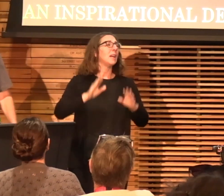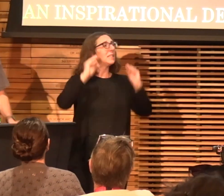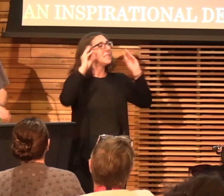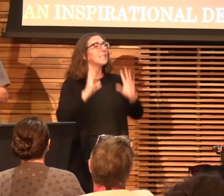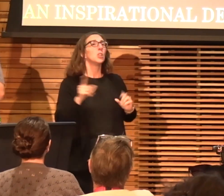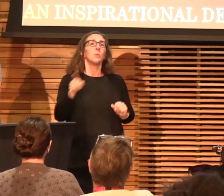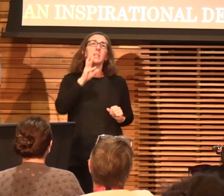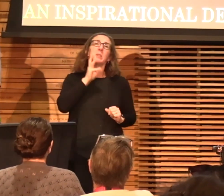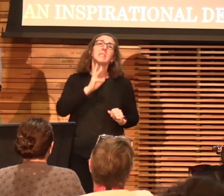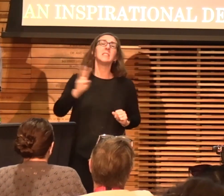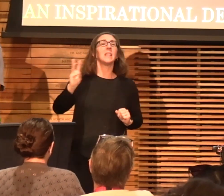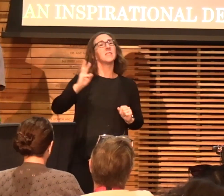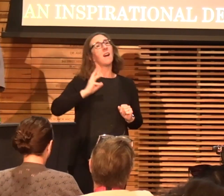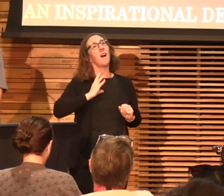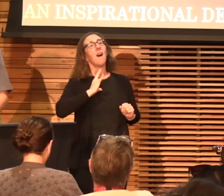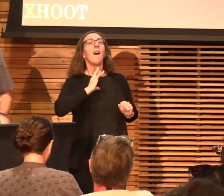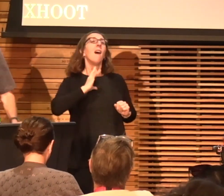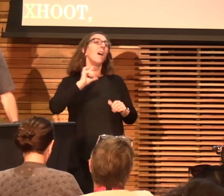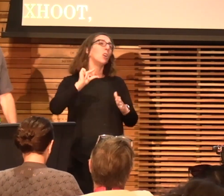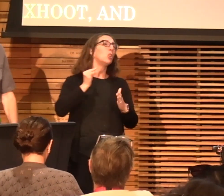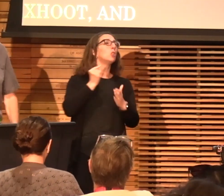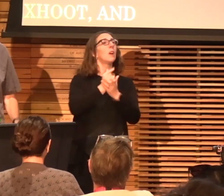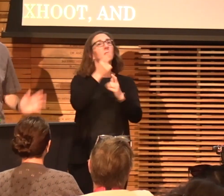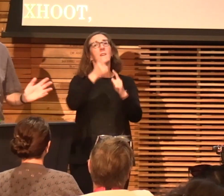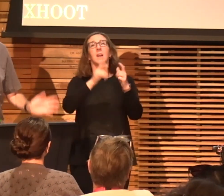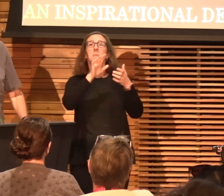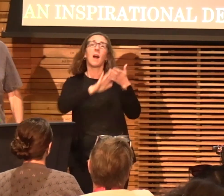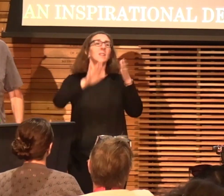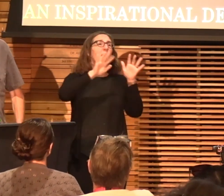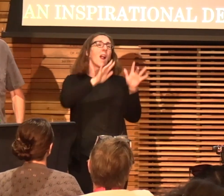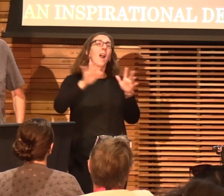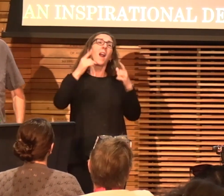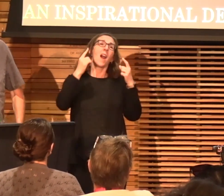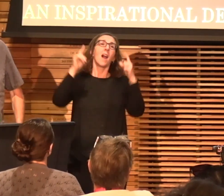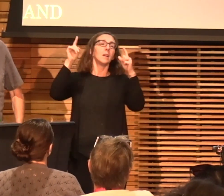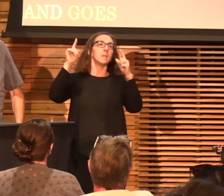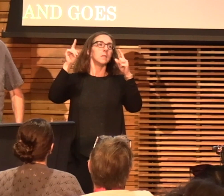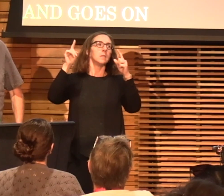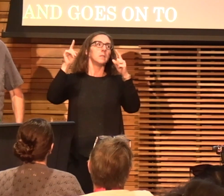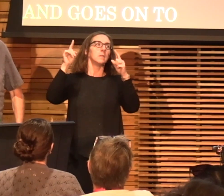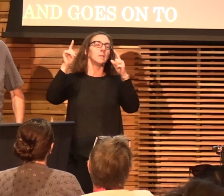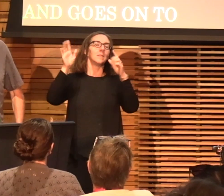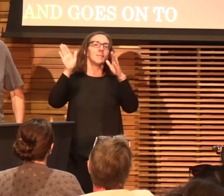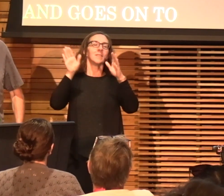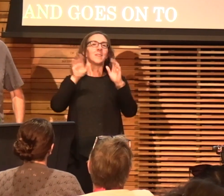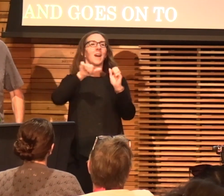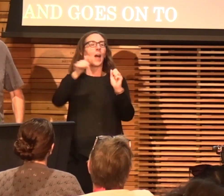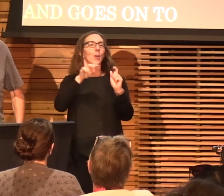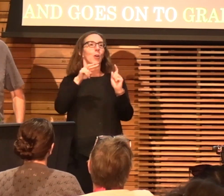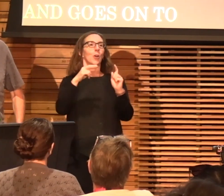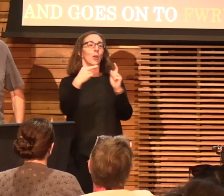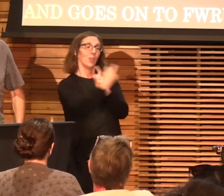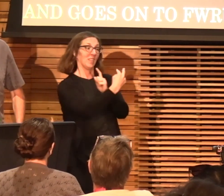and then goes on to graduate from Radcliffe. But if you're at a Helen Keller Symposium,